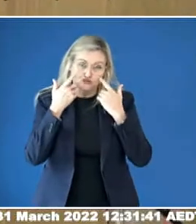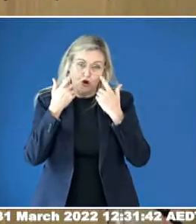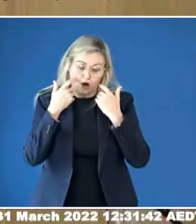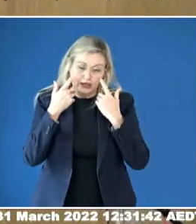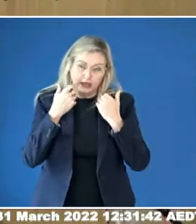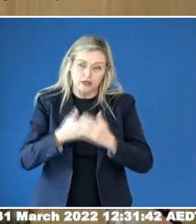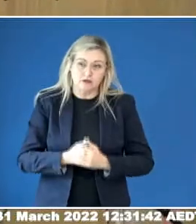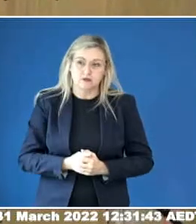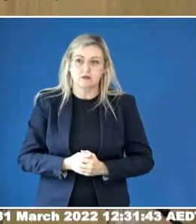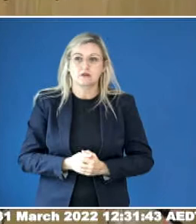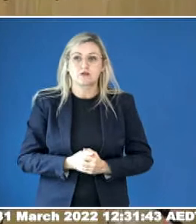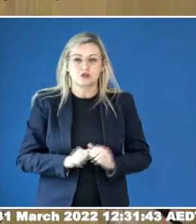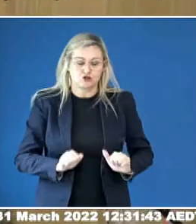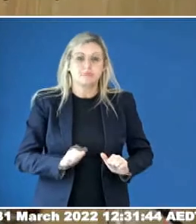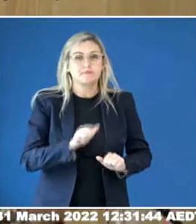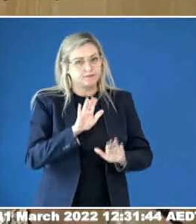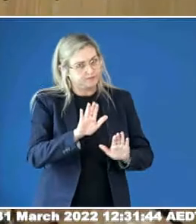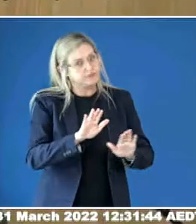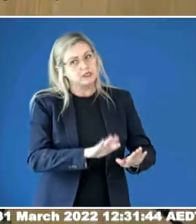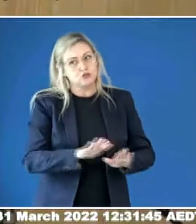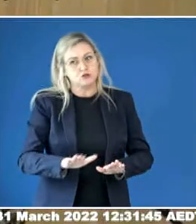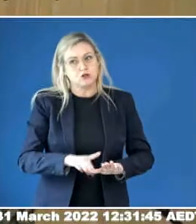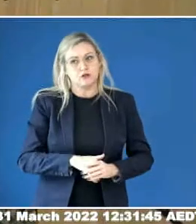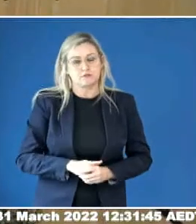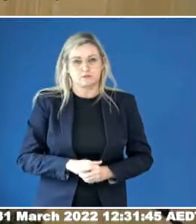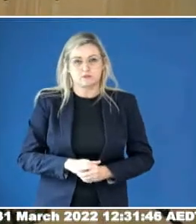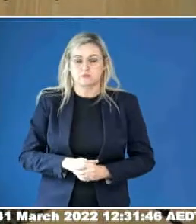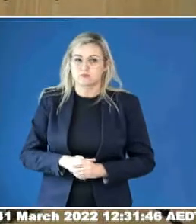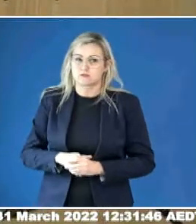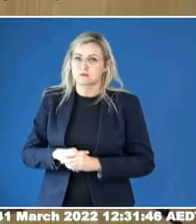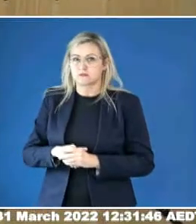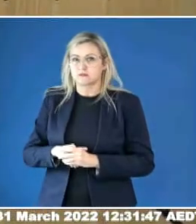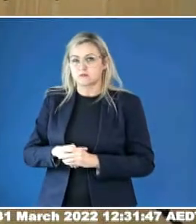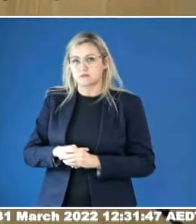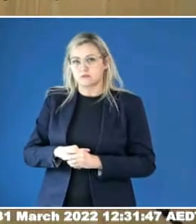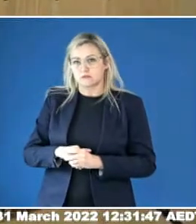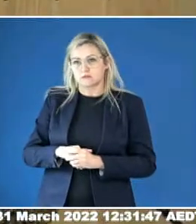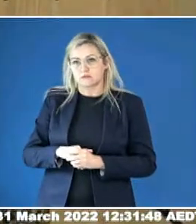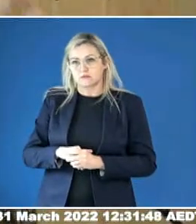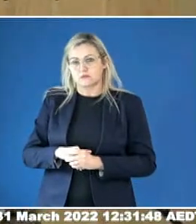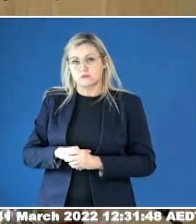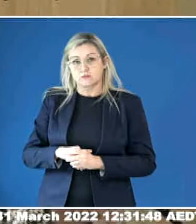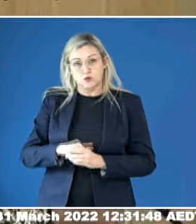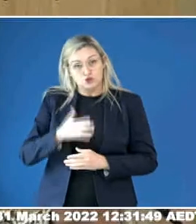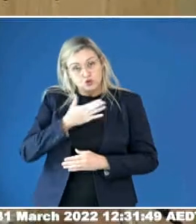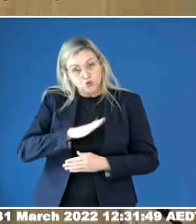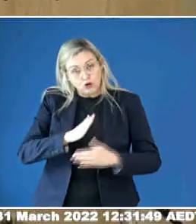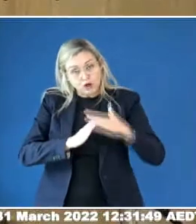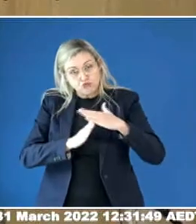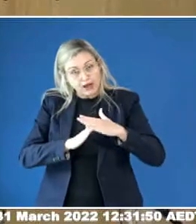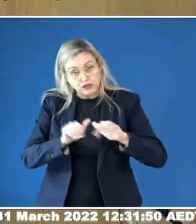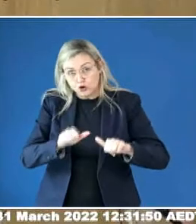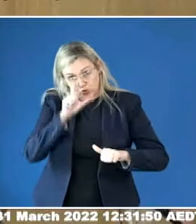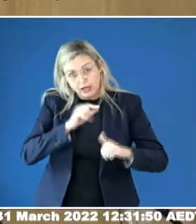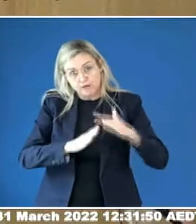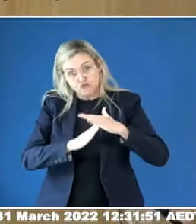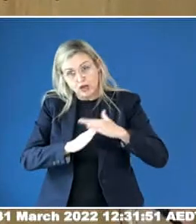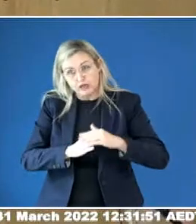If you want to have a break, that's okay.